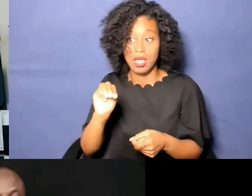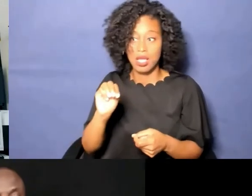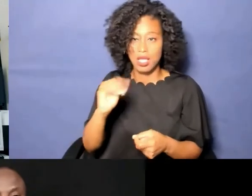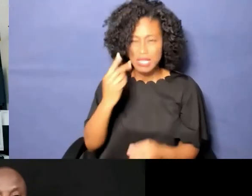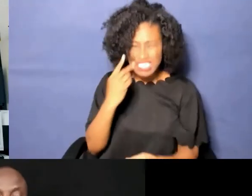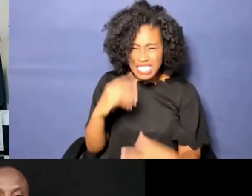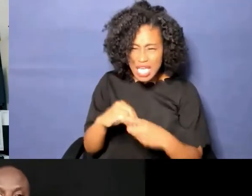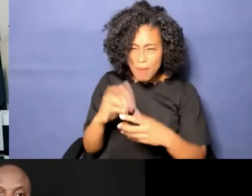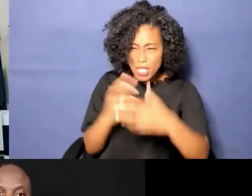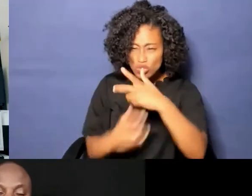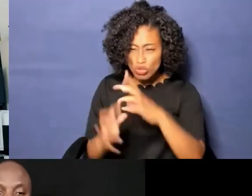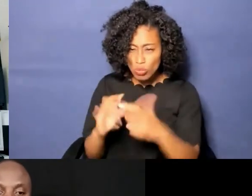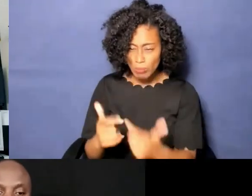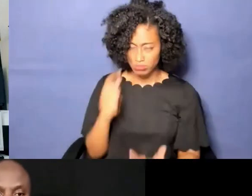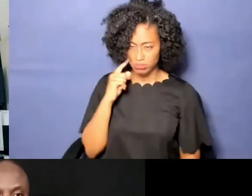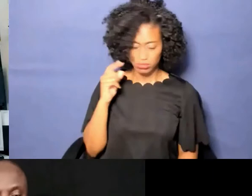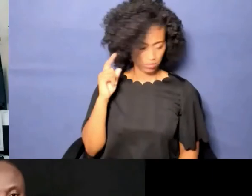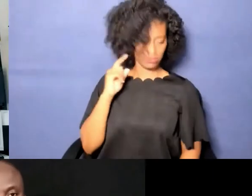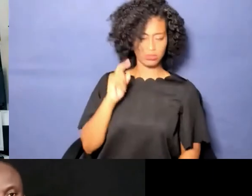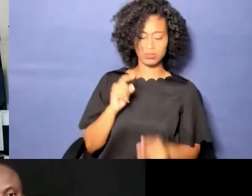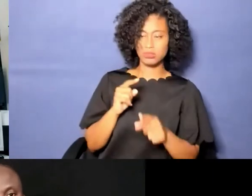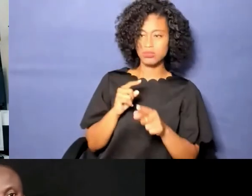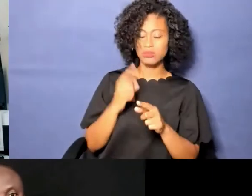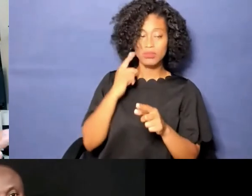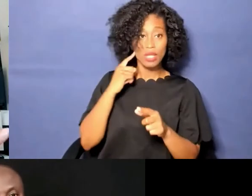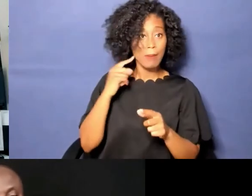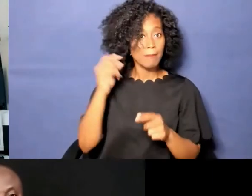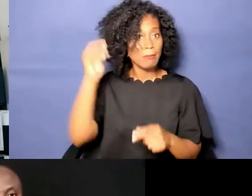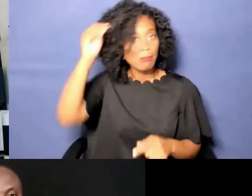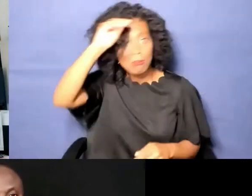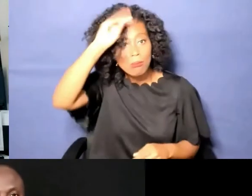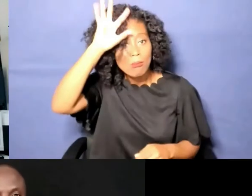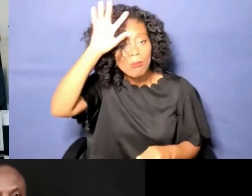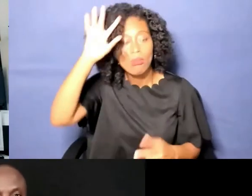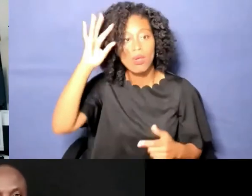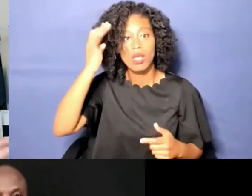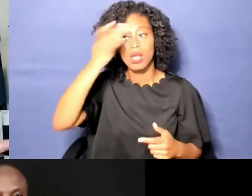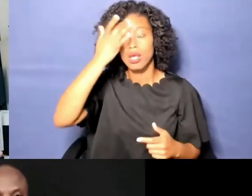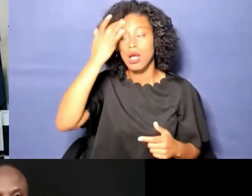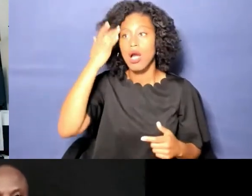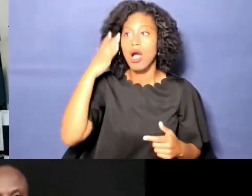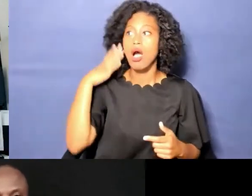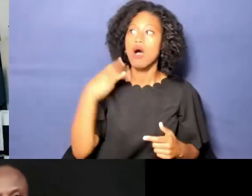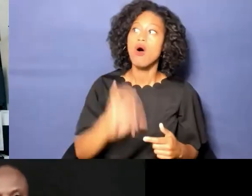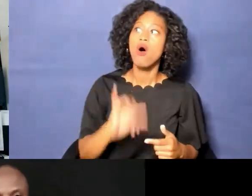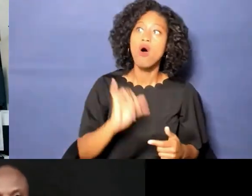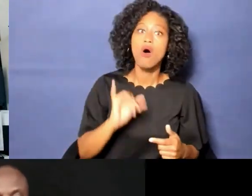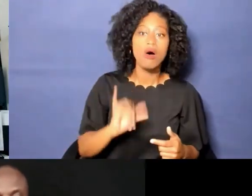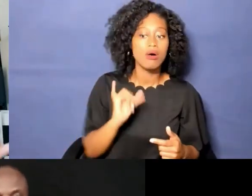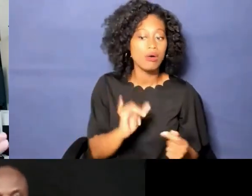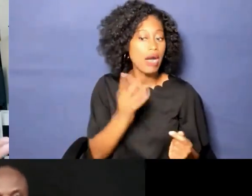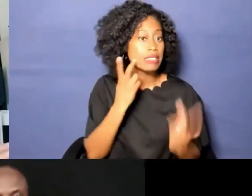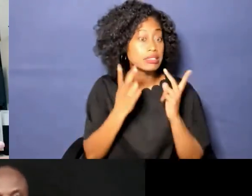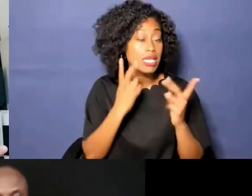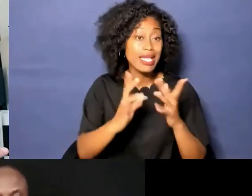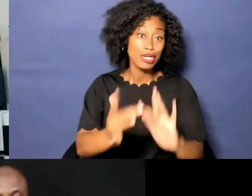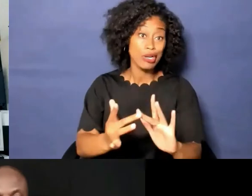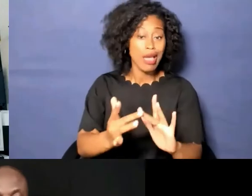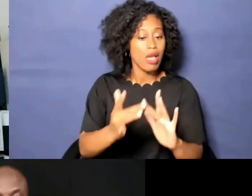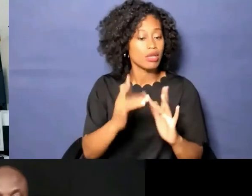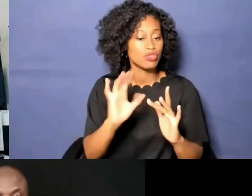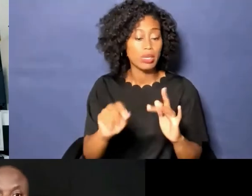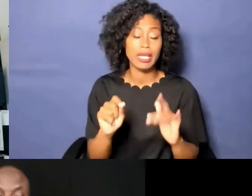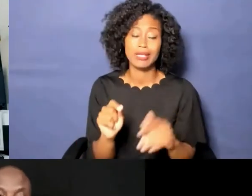They see it in the news that she had on the Internet, they see it in multiple ways so